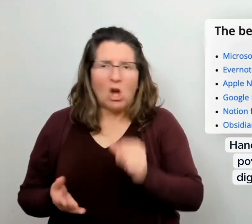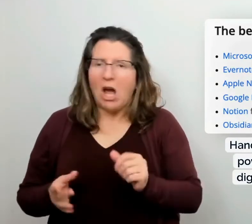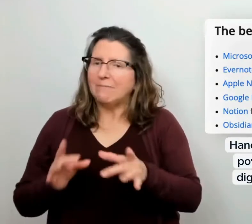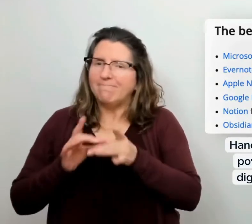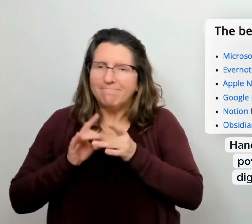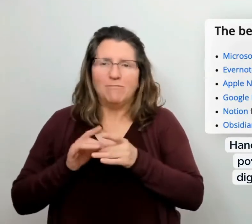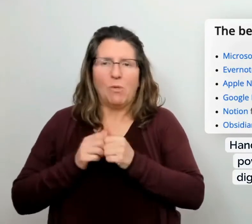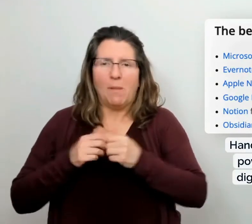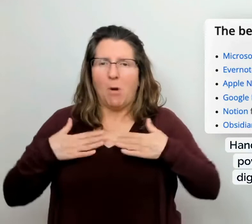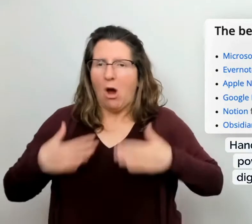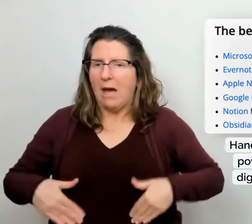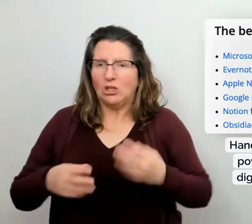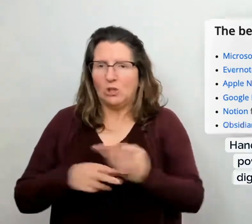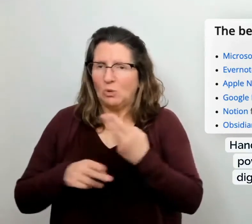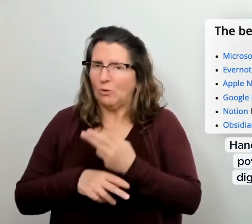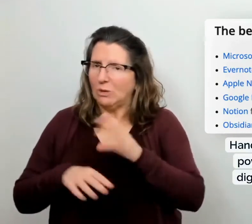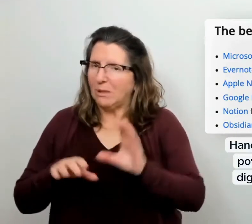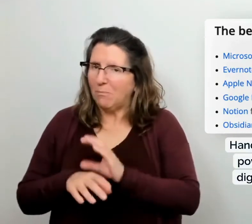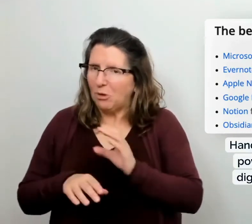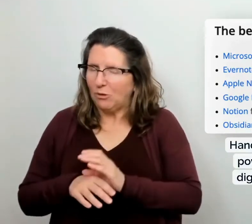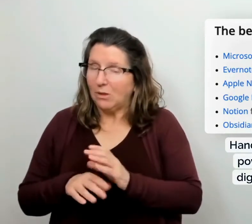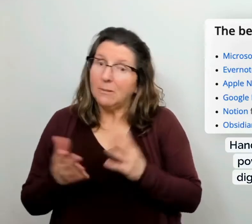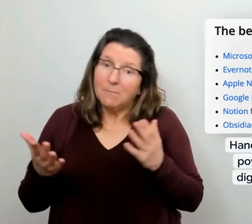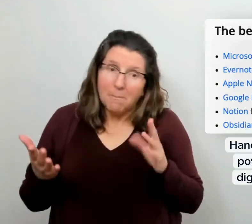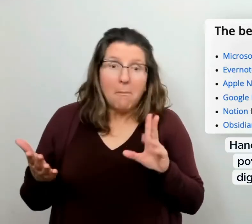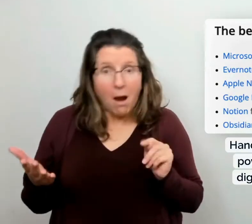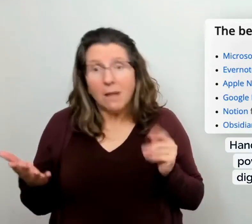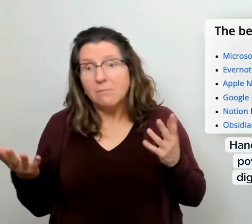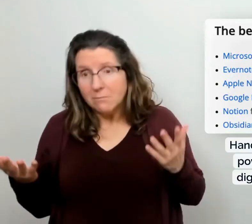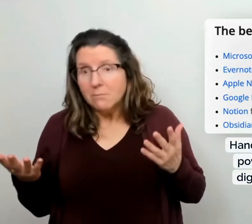More so than using fine motor skills of keyboarding.